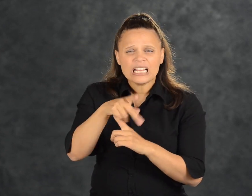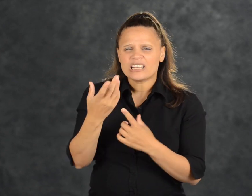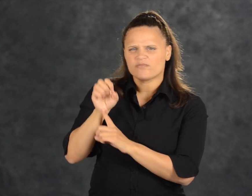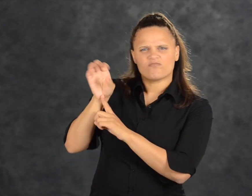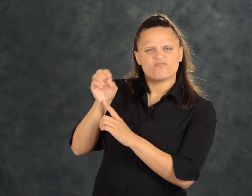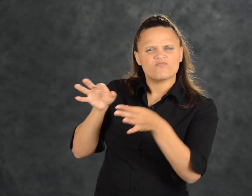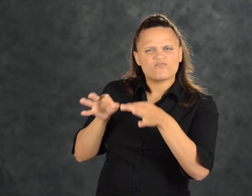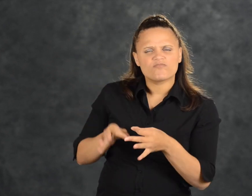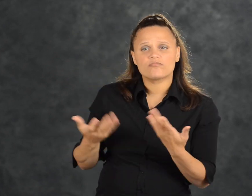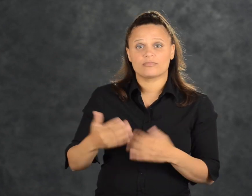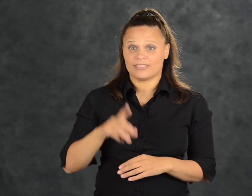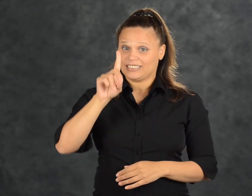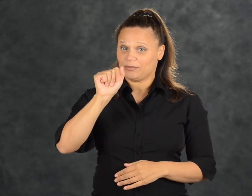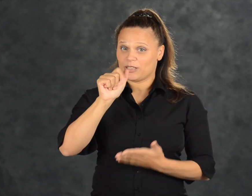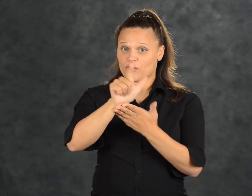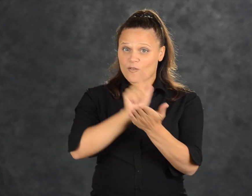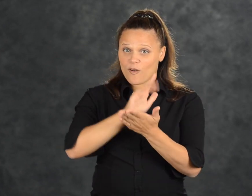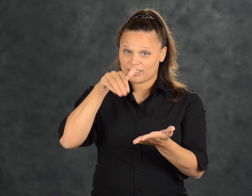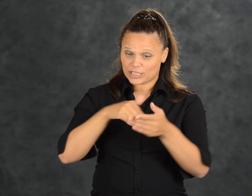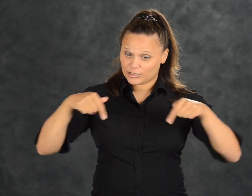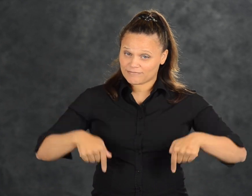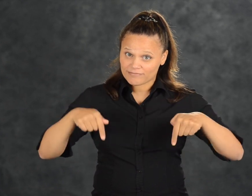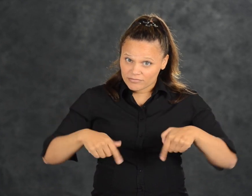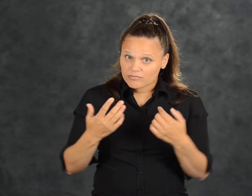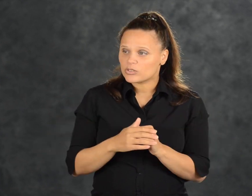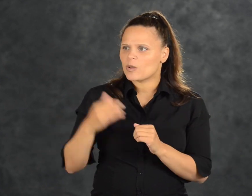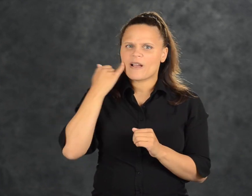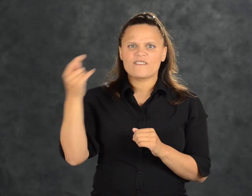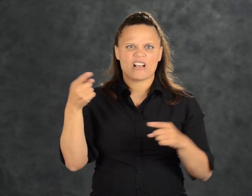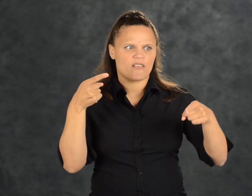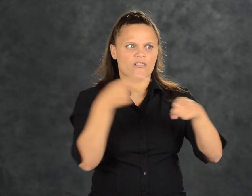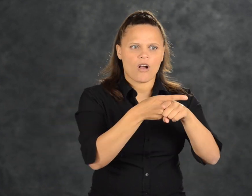and, in the event of any difficulties,